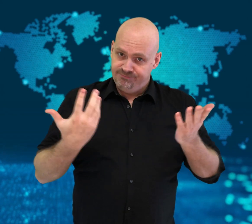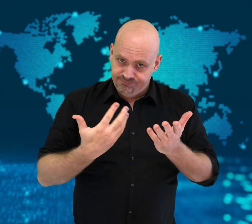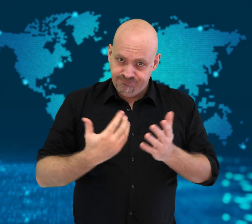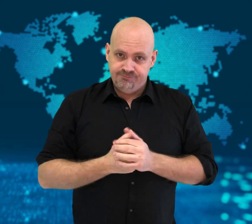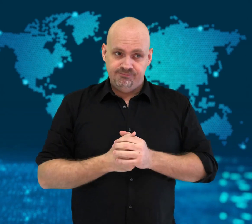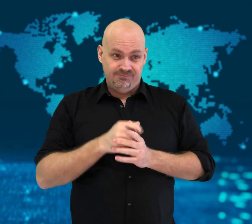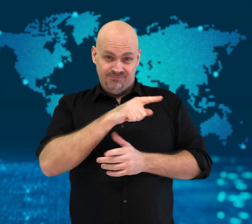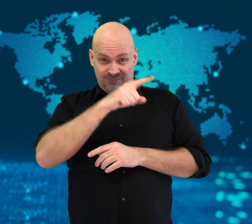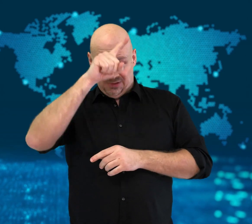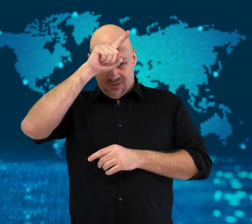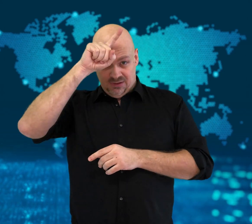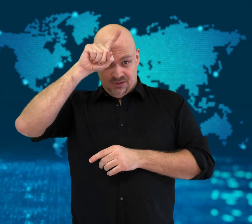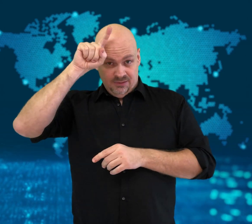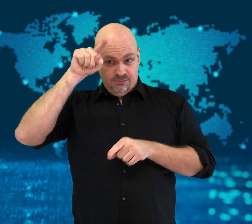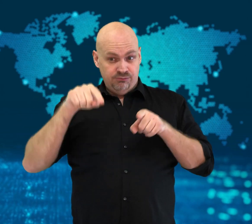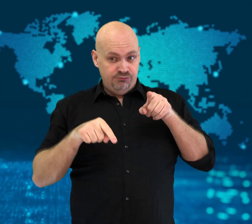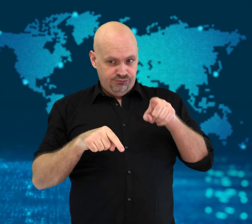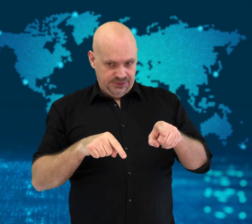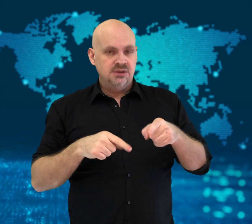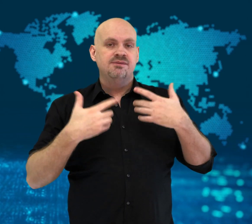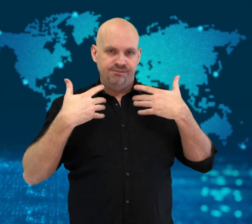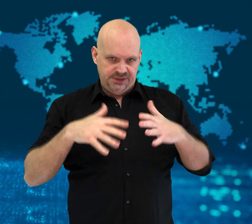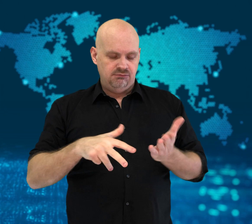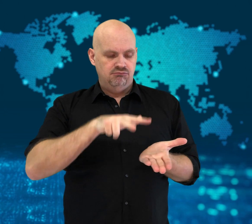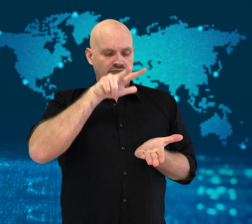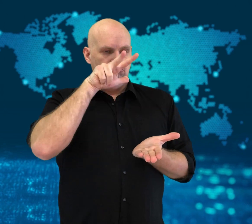a US based journalist,